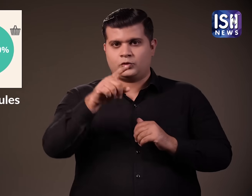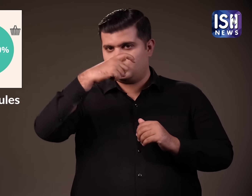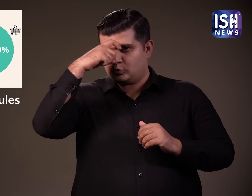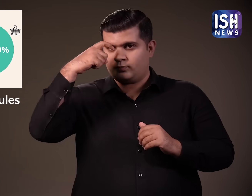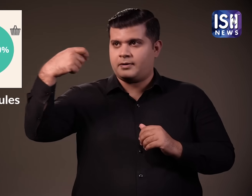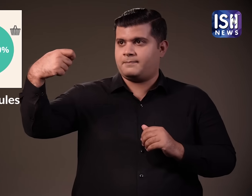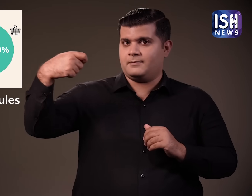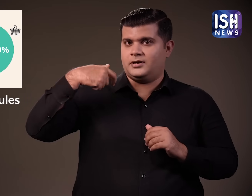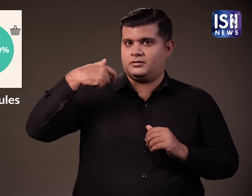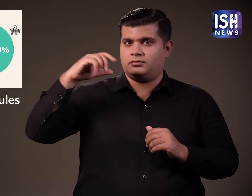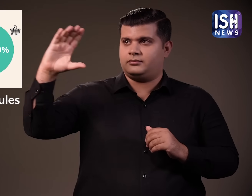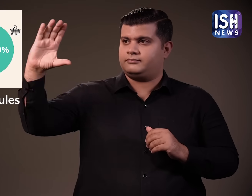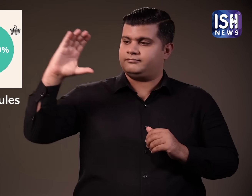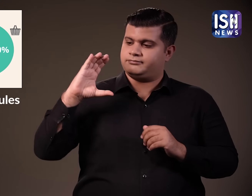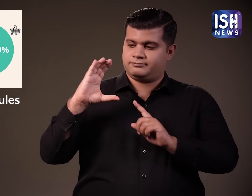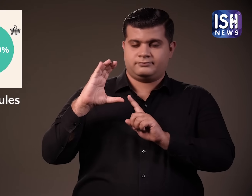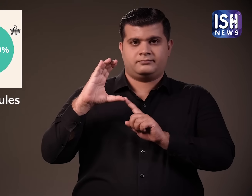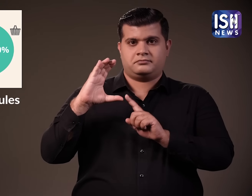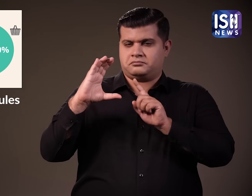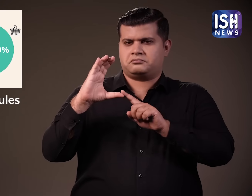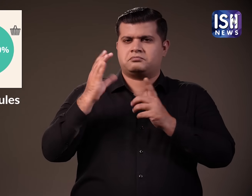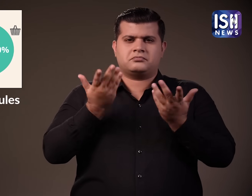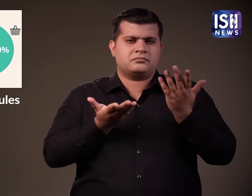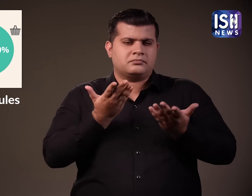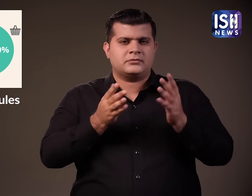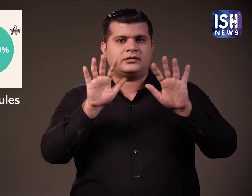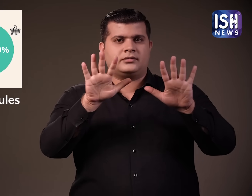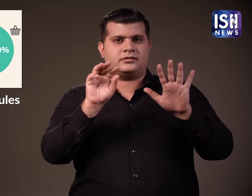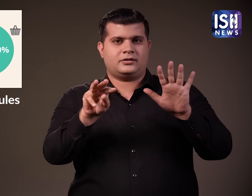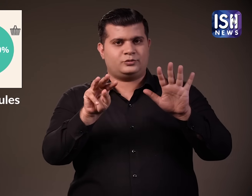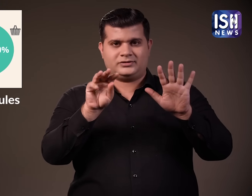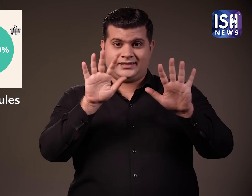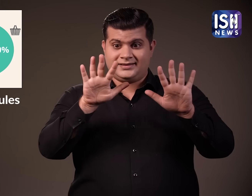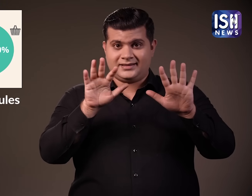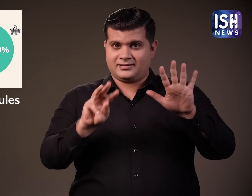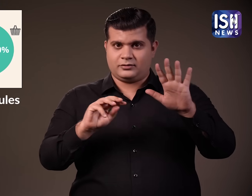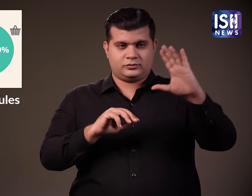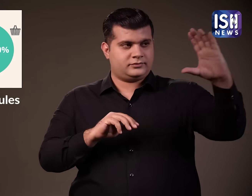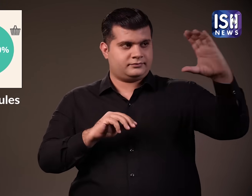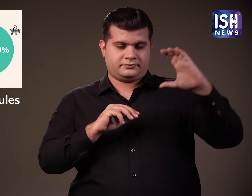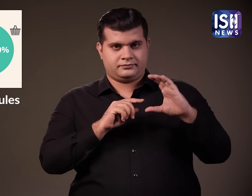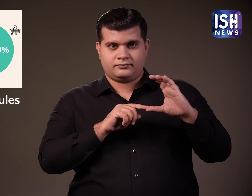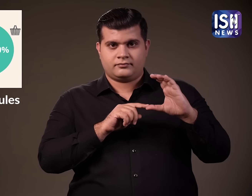Suppose if you salary is ₹10,000,